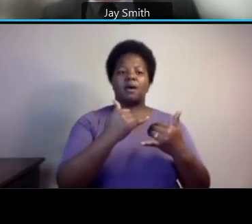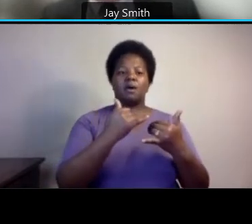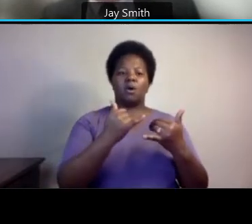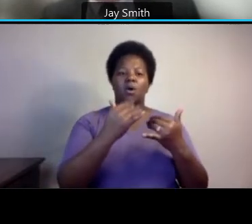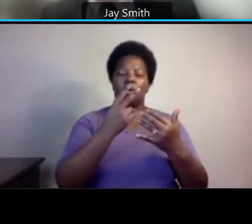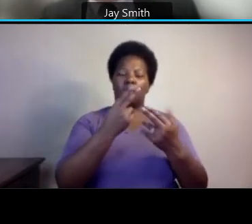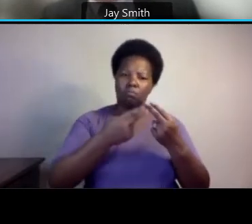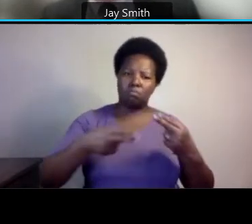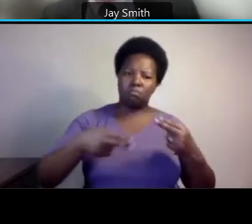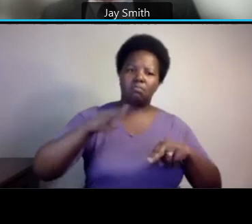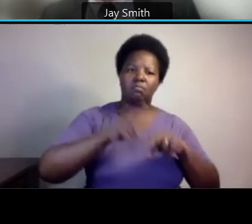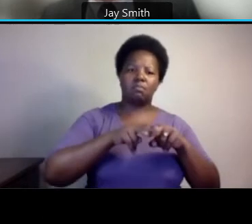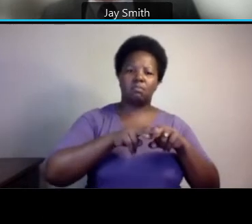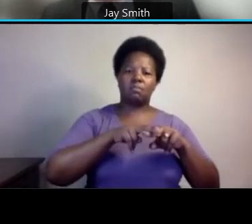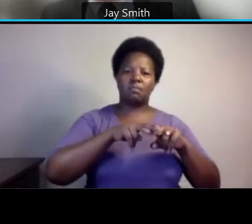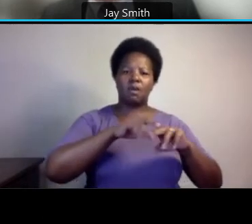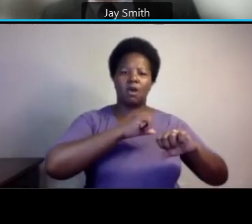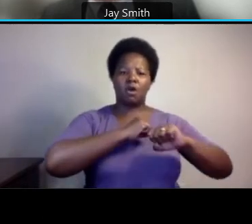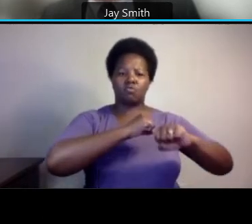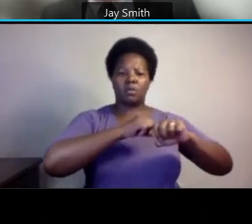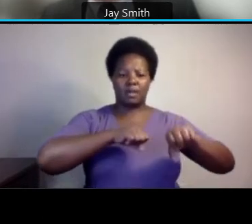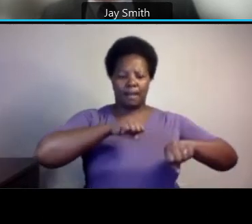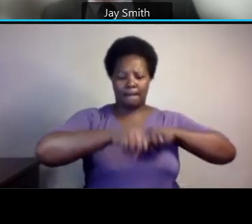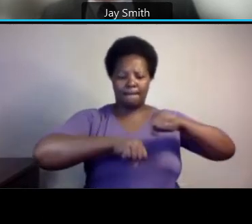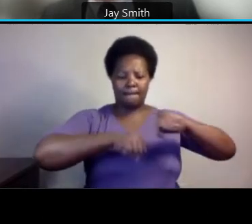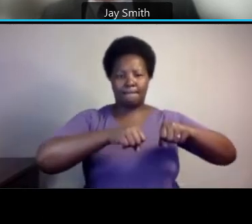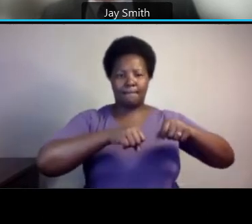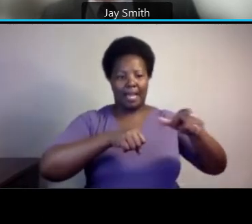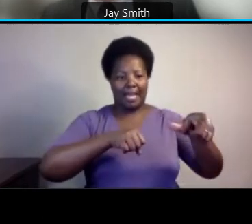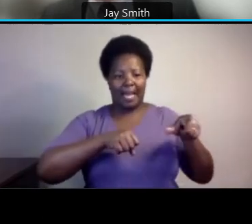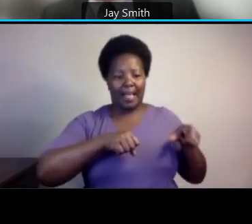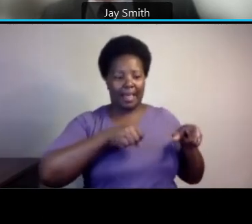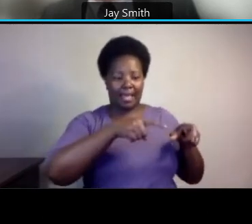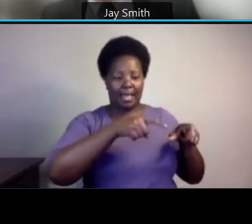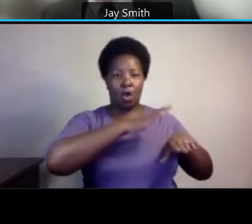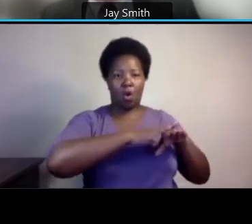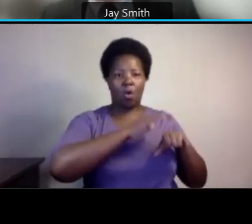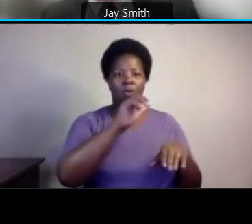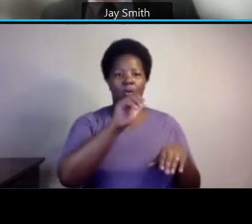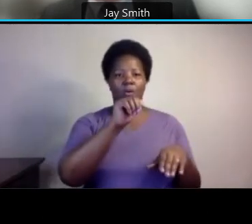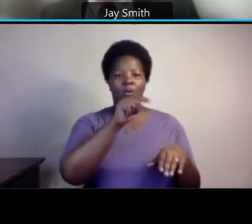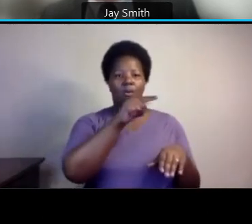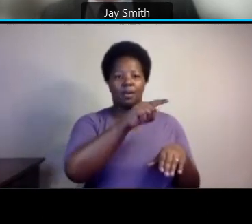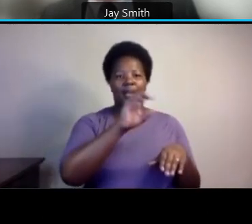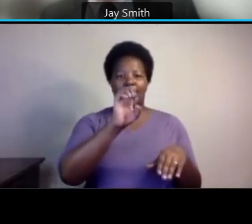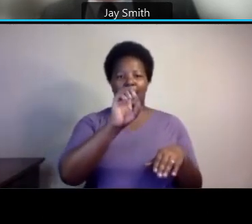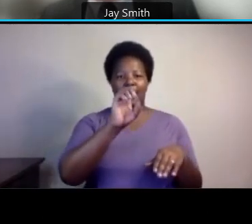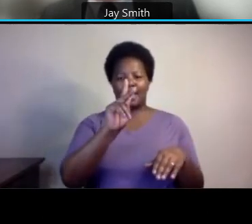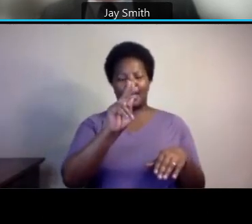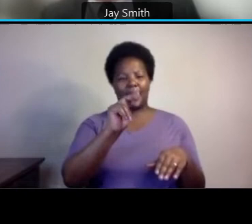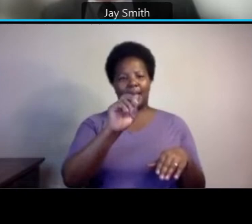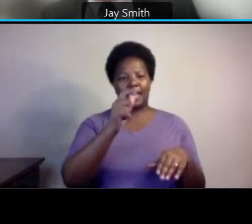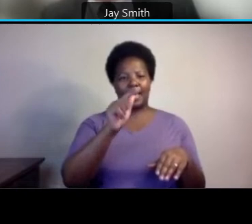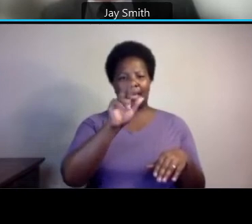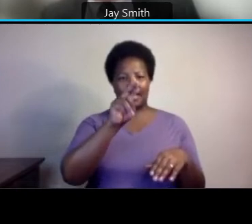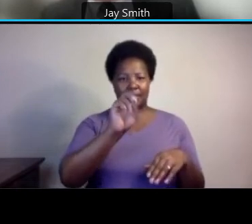on on eckington to to improve bike safety on eckington we've added some improved bike safety